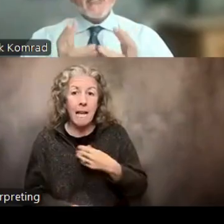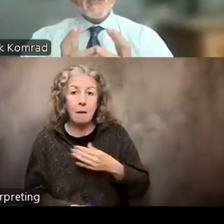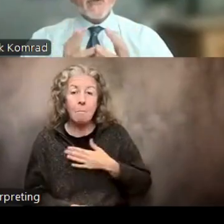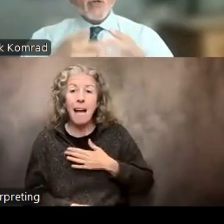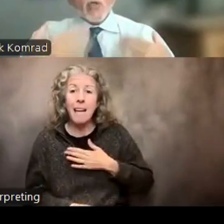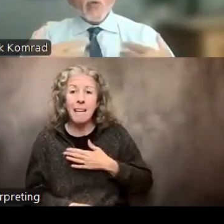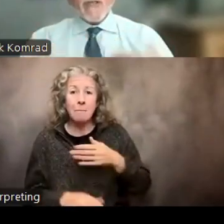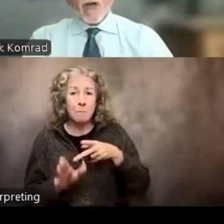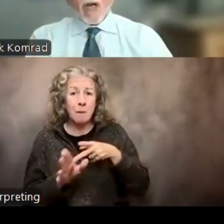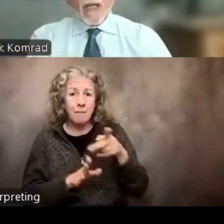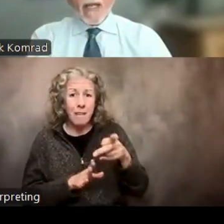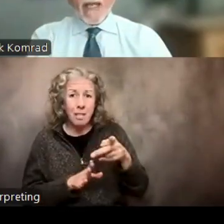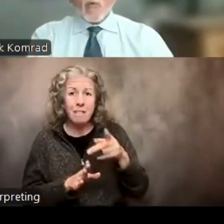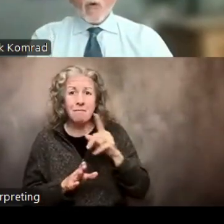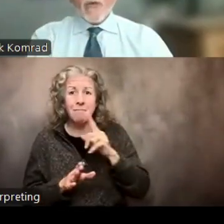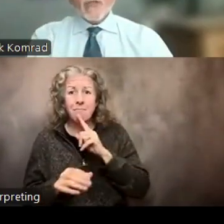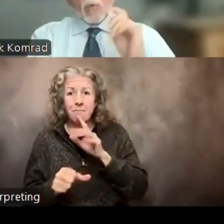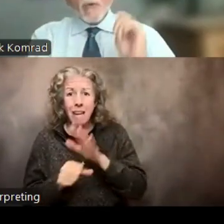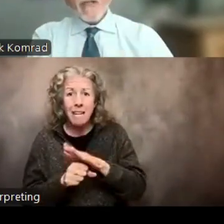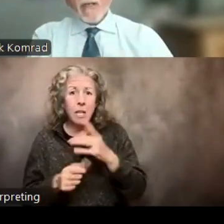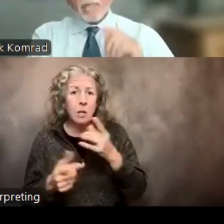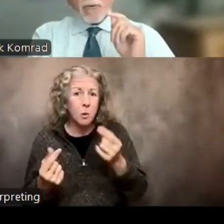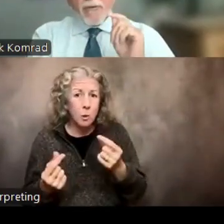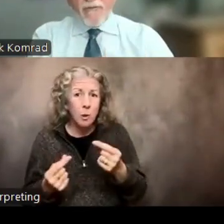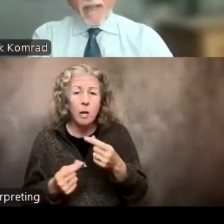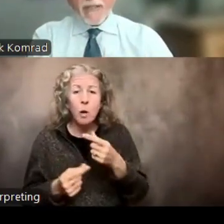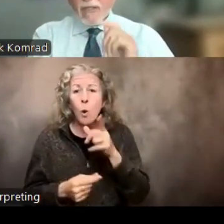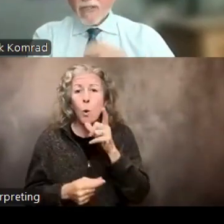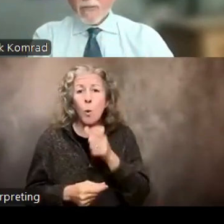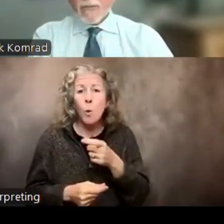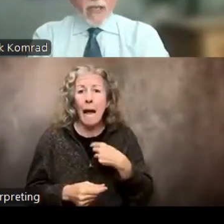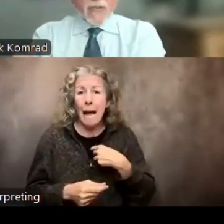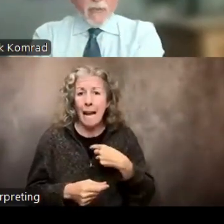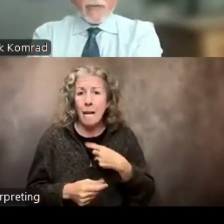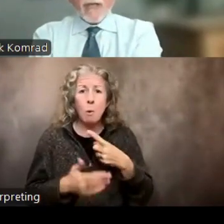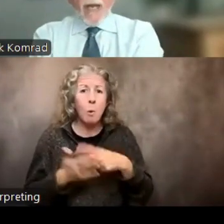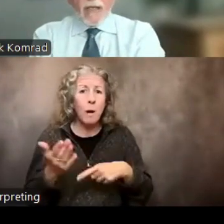doing who we are and what we do. We prevent suicides. We do not